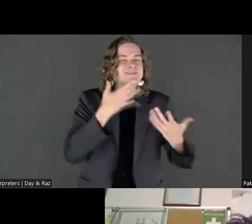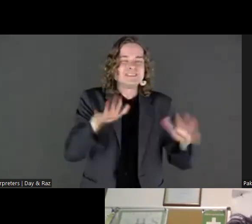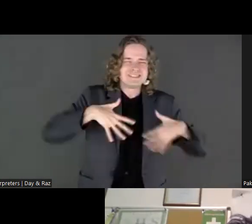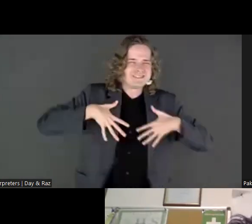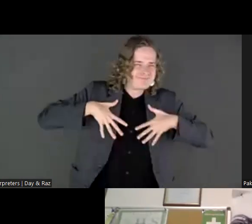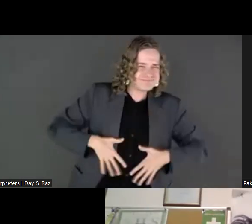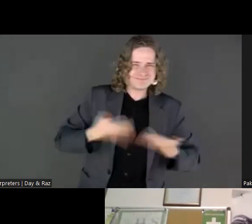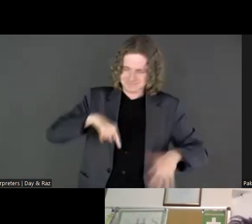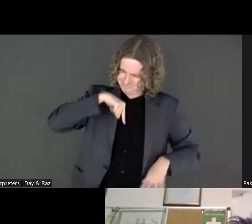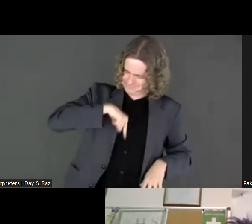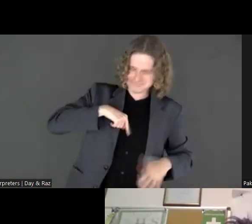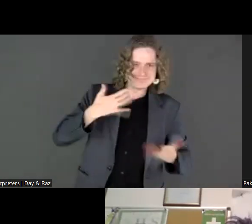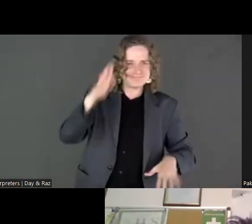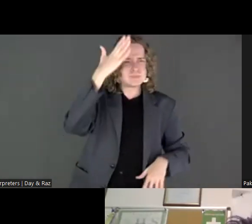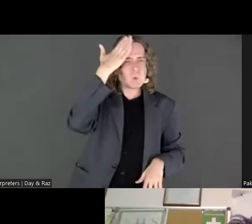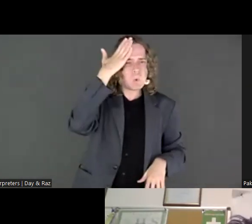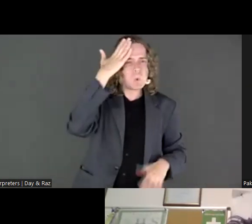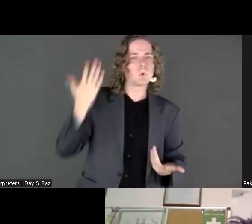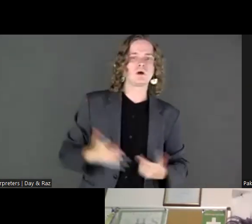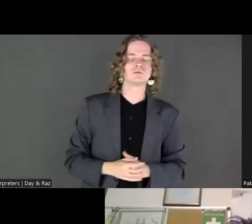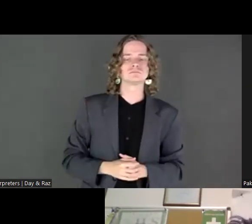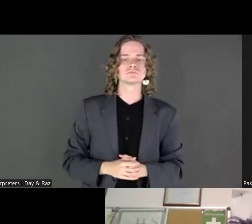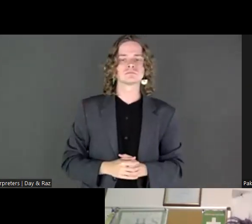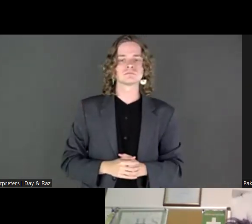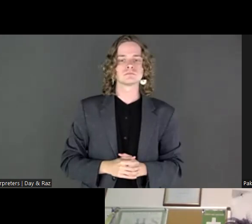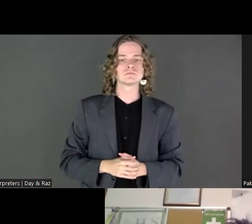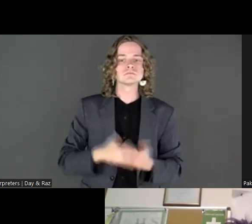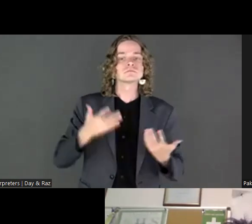won't survive, because you know, what happened the first days? Or if you wouldn't have given